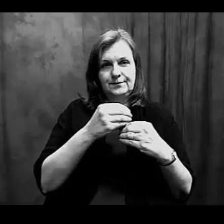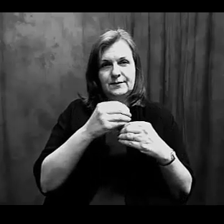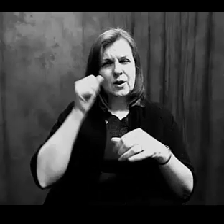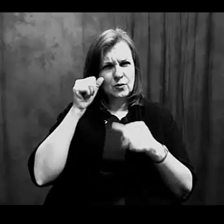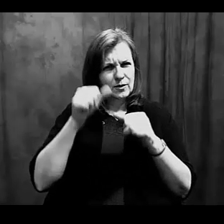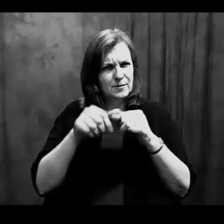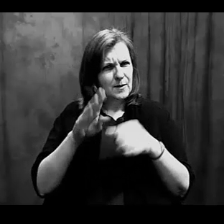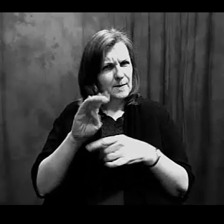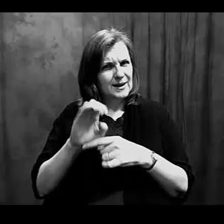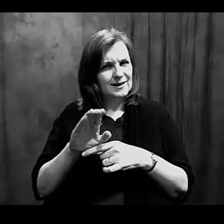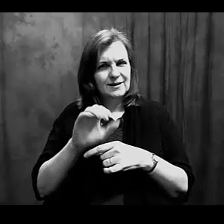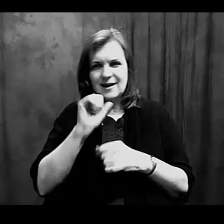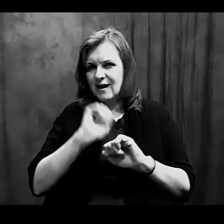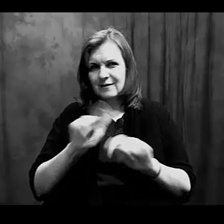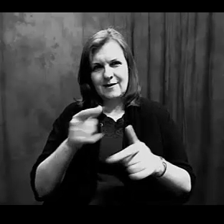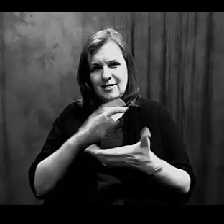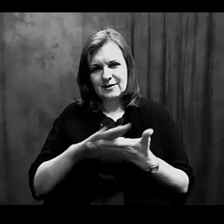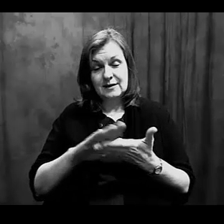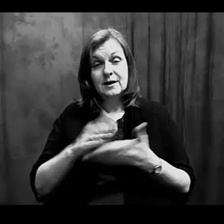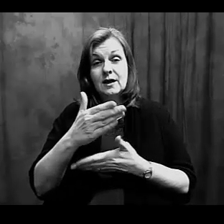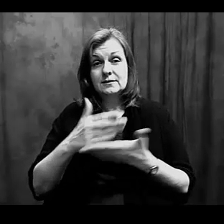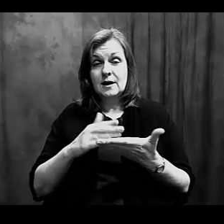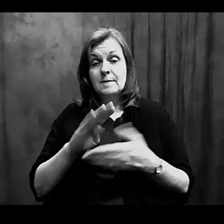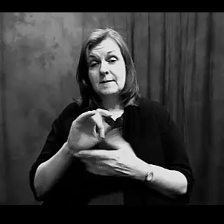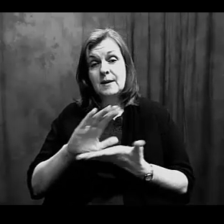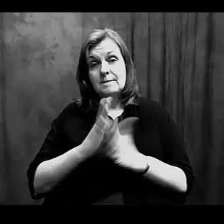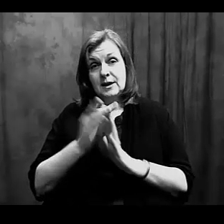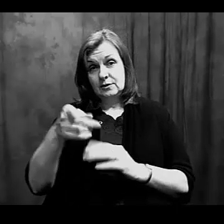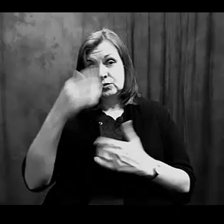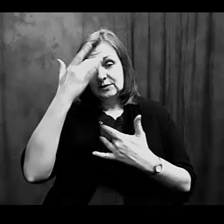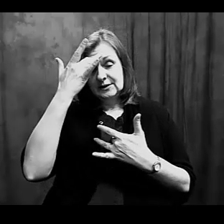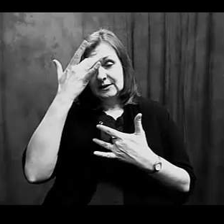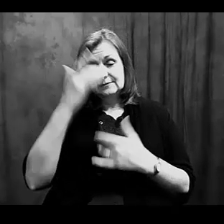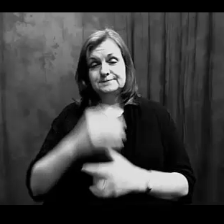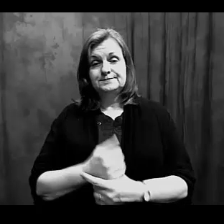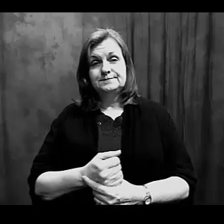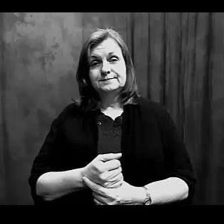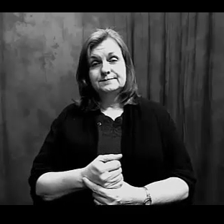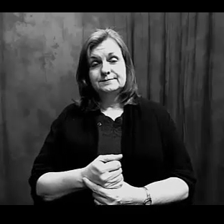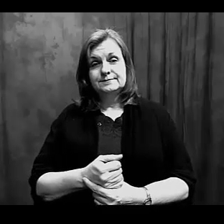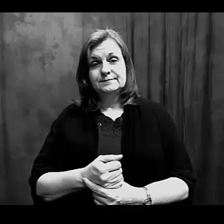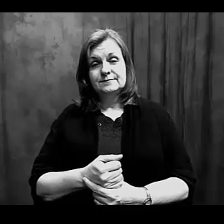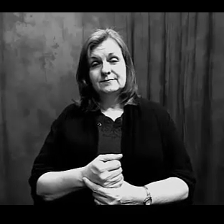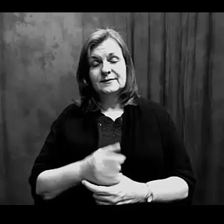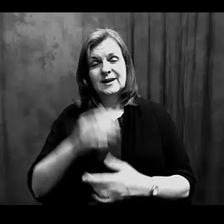now they're not all nice - right? - some bacteria make you very very sick as we mentioned